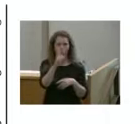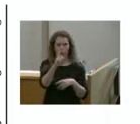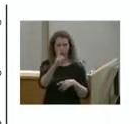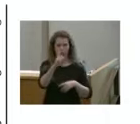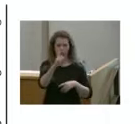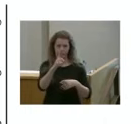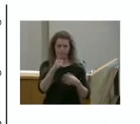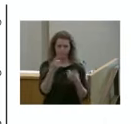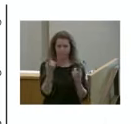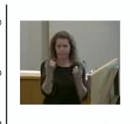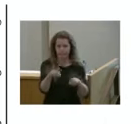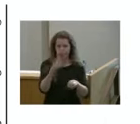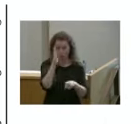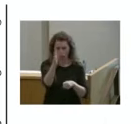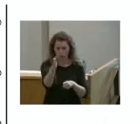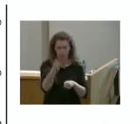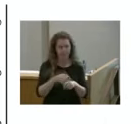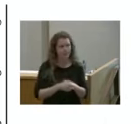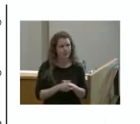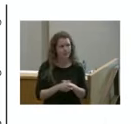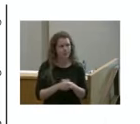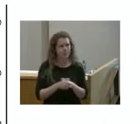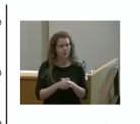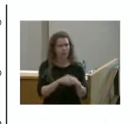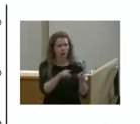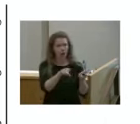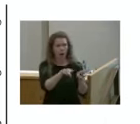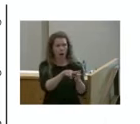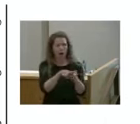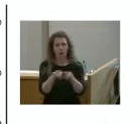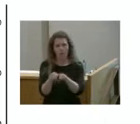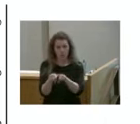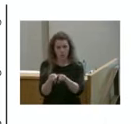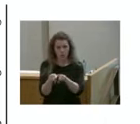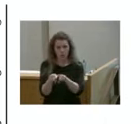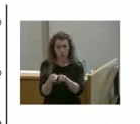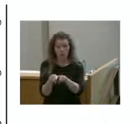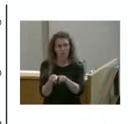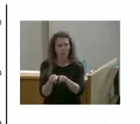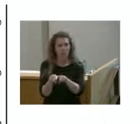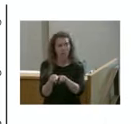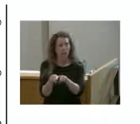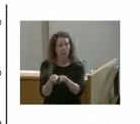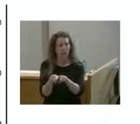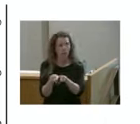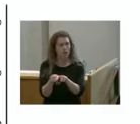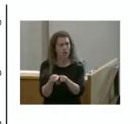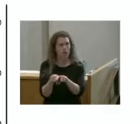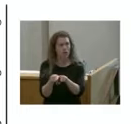Additionally these curves are all on the order of six to seven times higher at